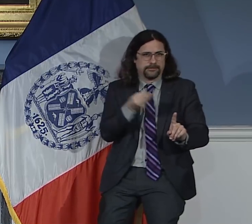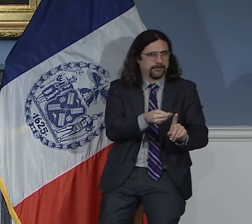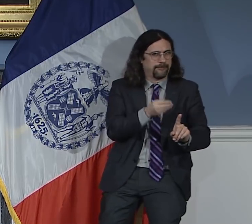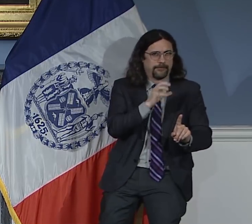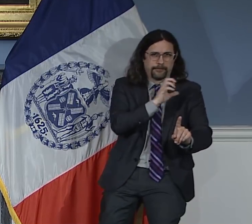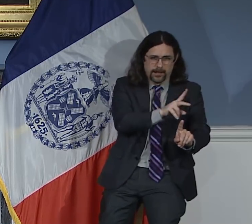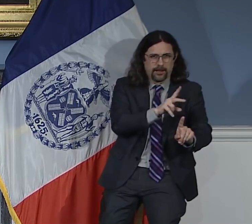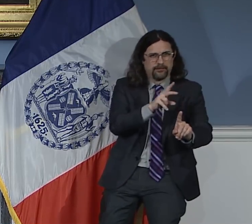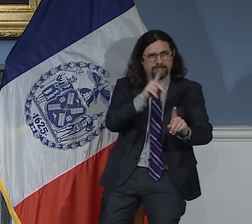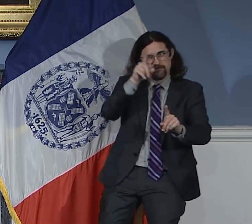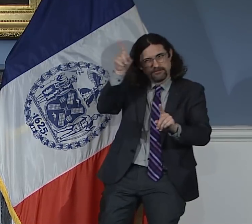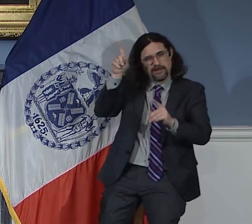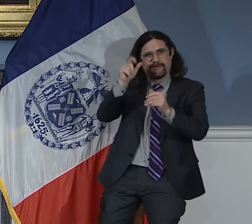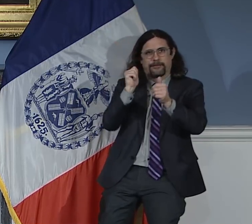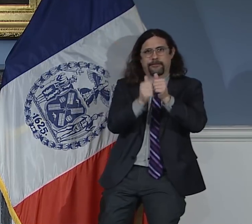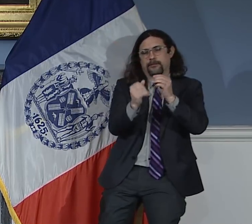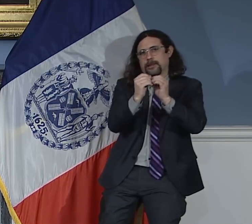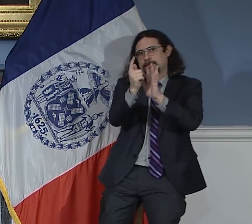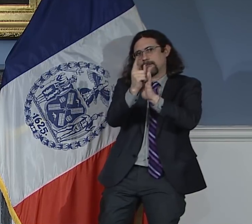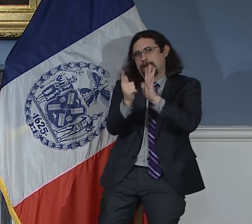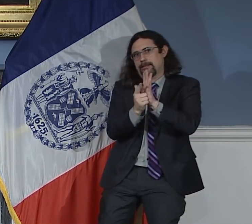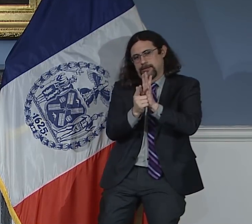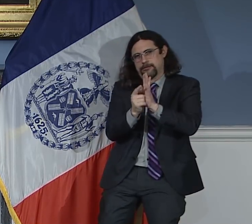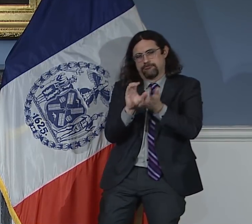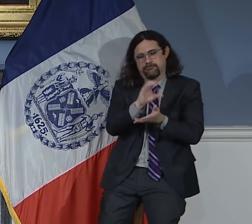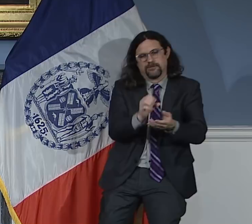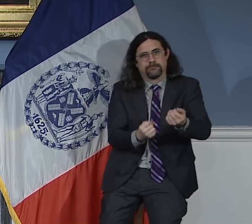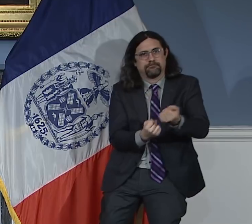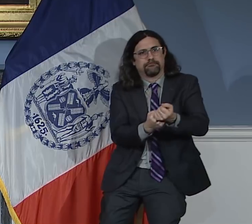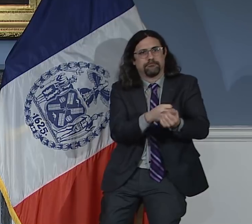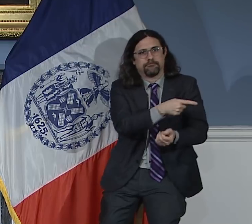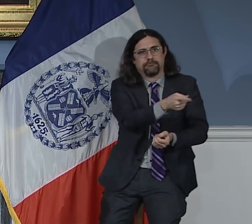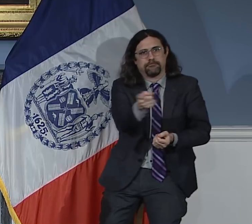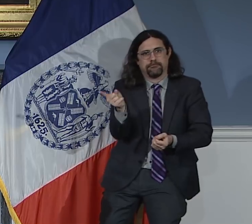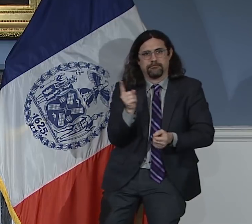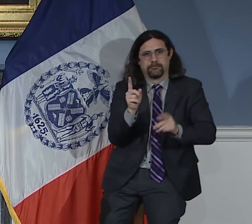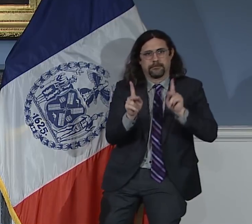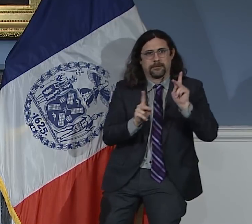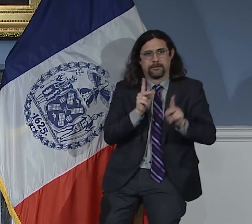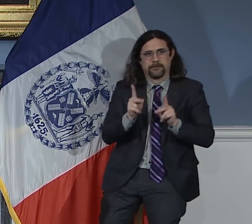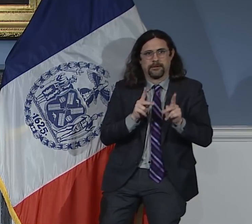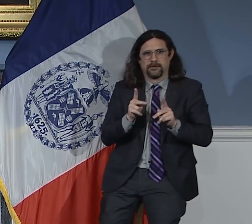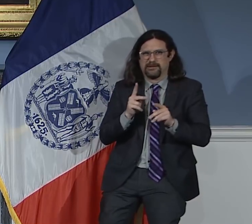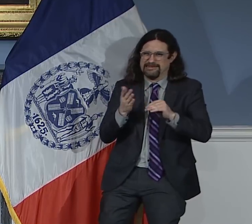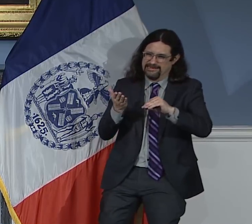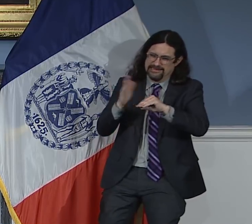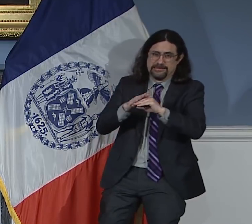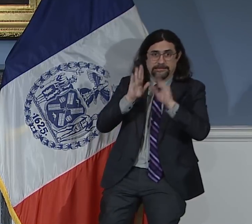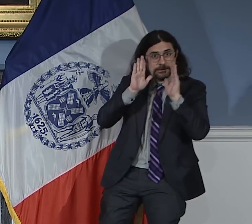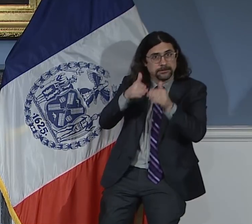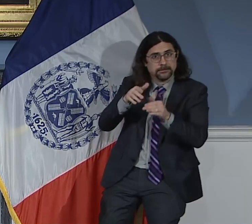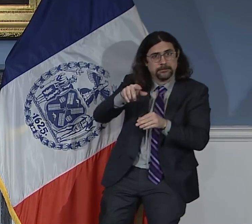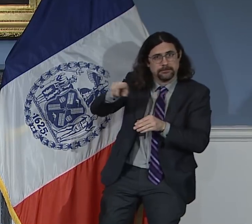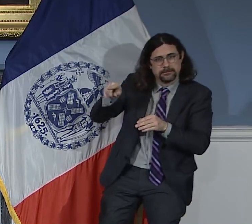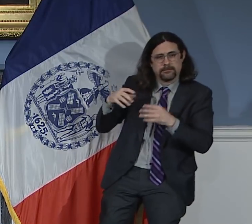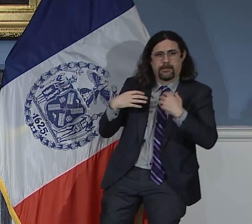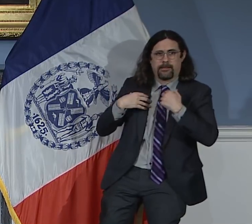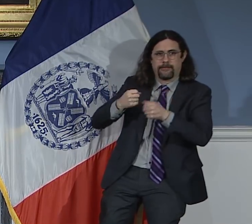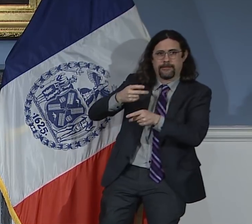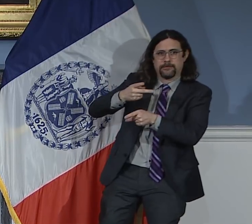MUCH. HELPS LOCAL GOVERNMENTS KEEP GOING AND DOING THE WORK WE DO AND REALLY RESPONDS TO THE